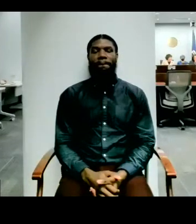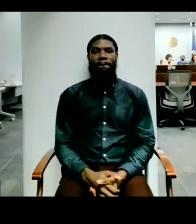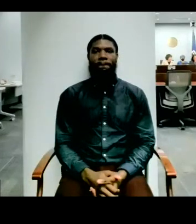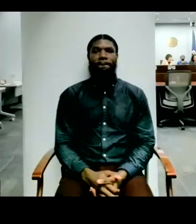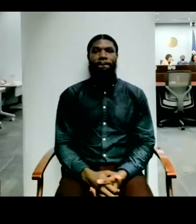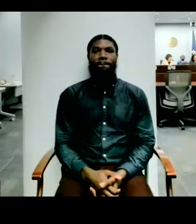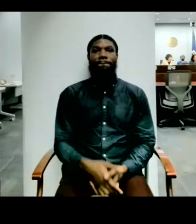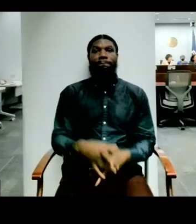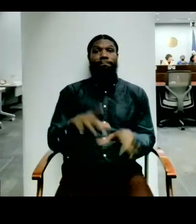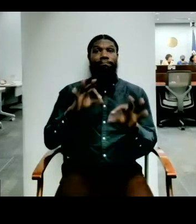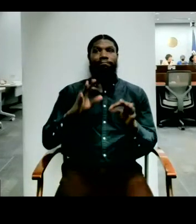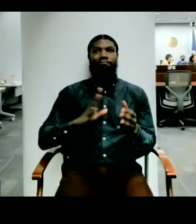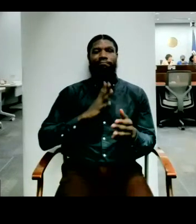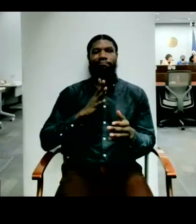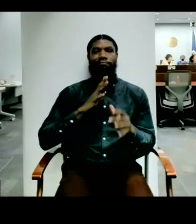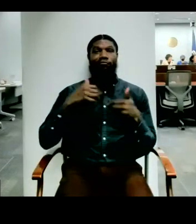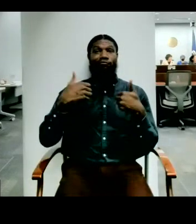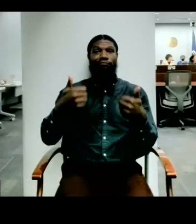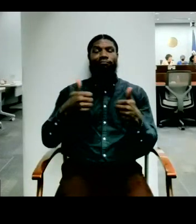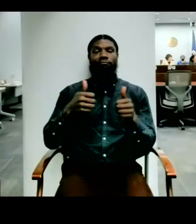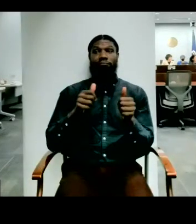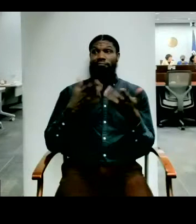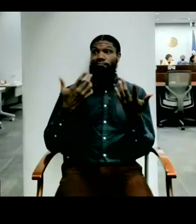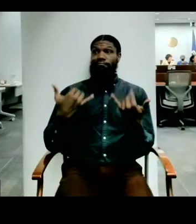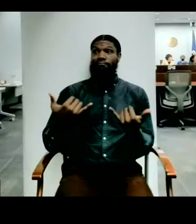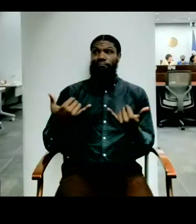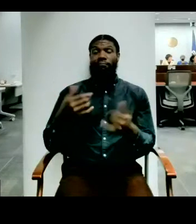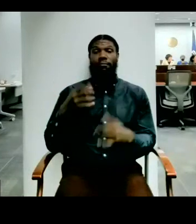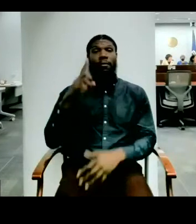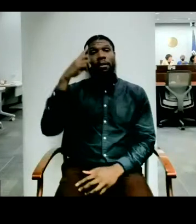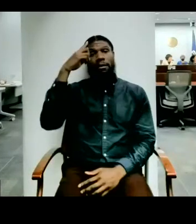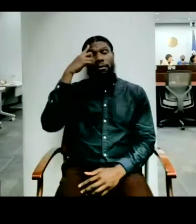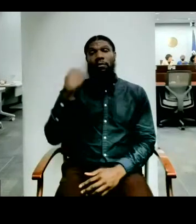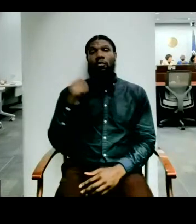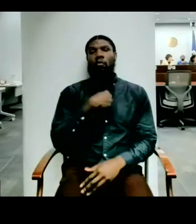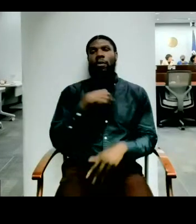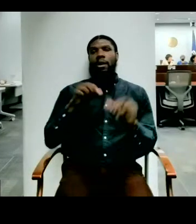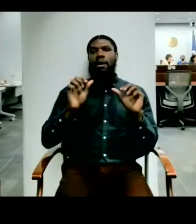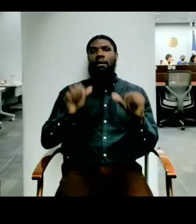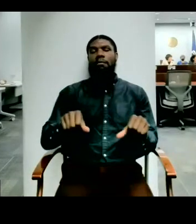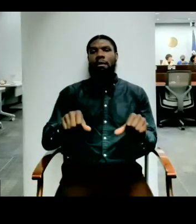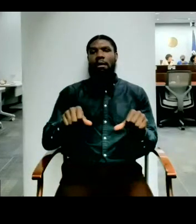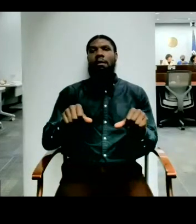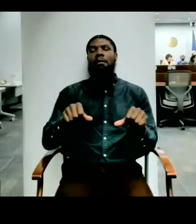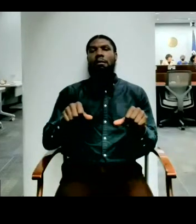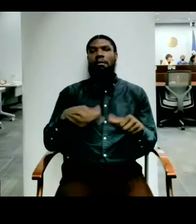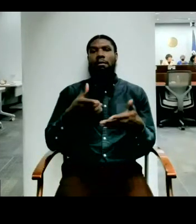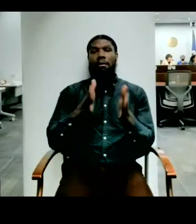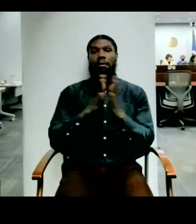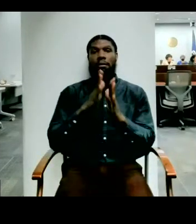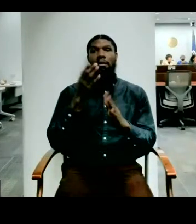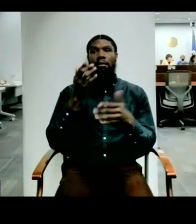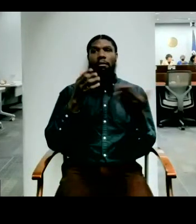All right. Um, with that I think that we can um ask for the yay and nay.